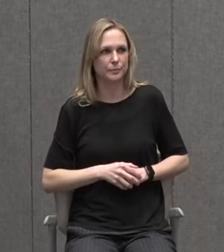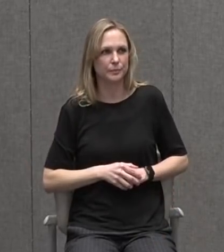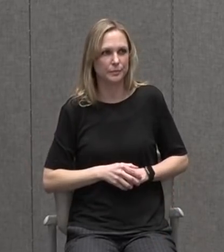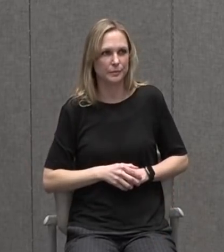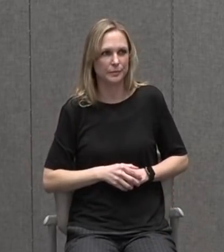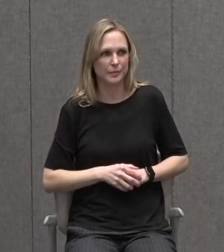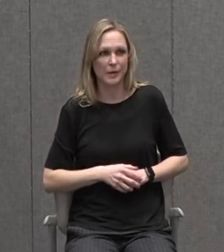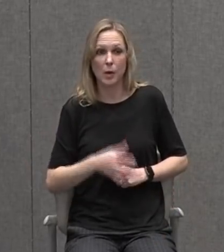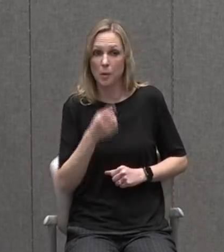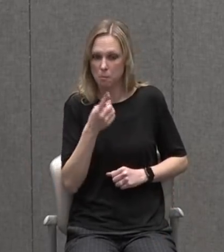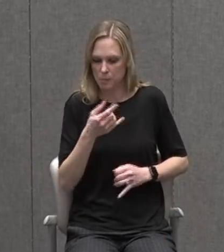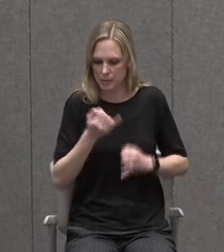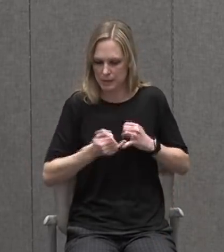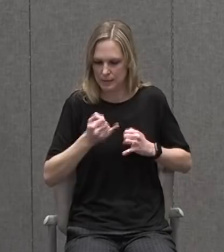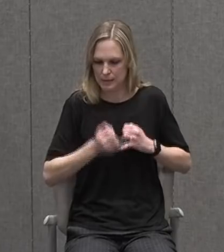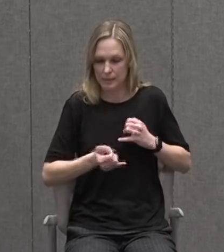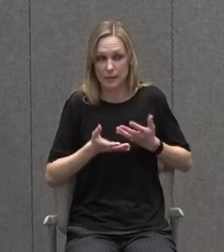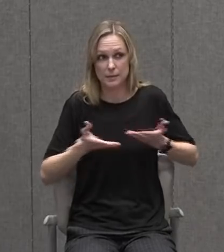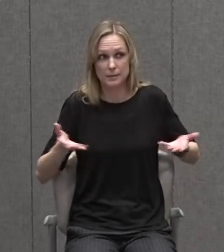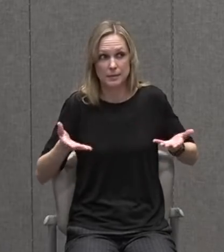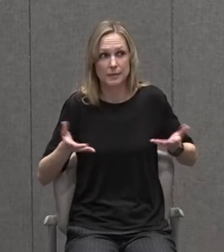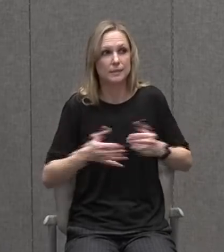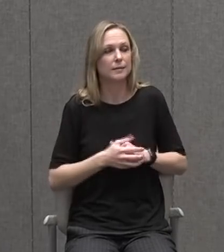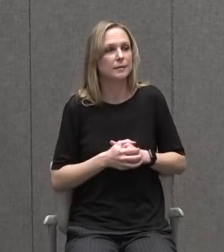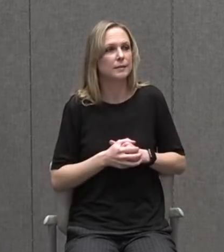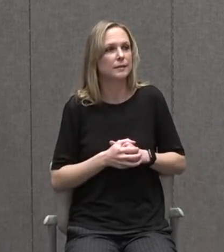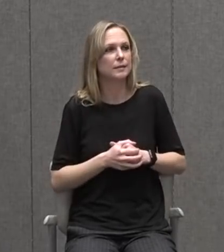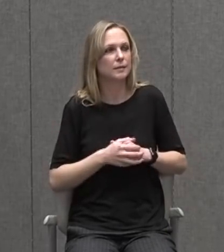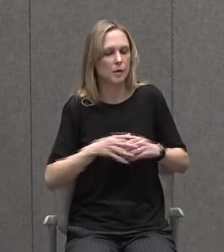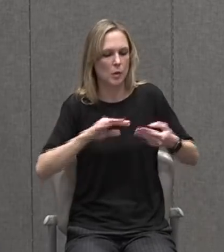One last thing, we're gonna add it on our number line.